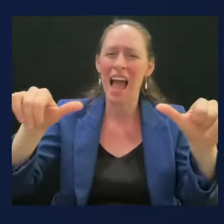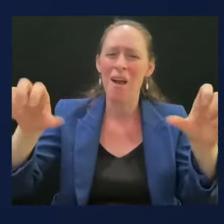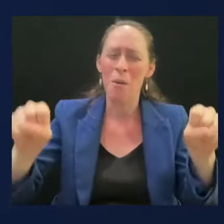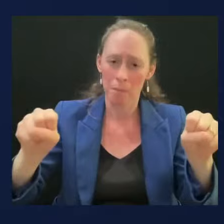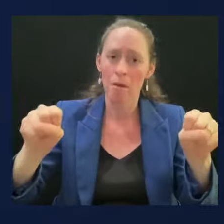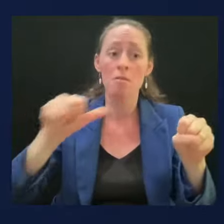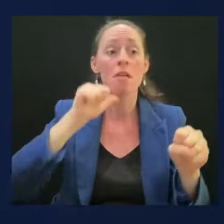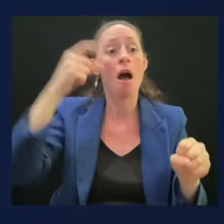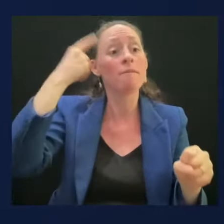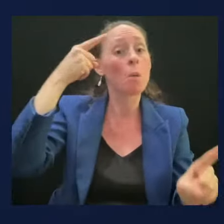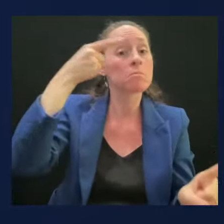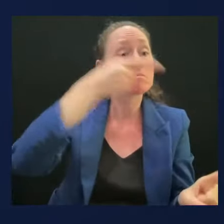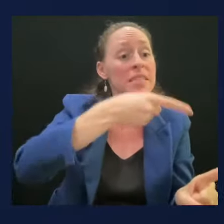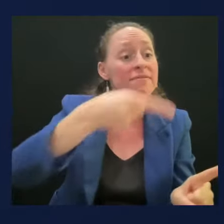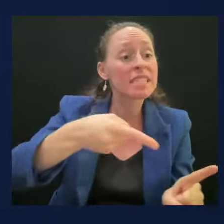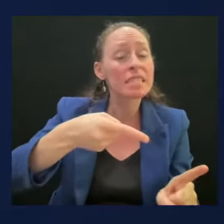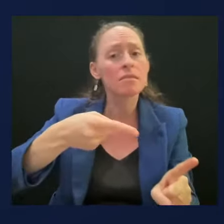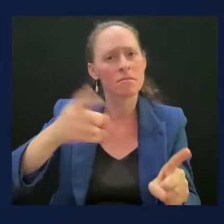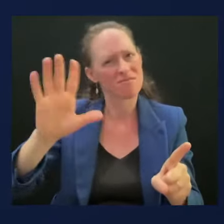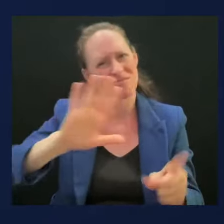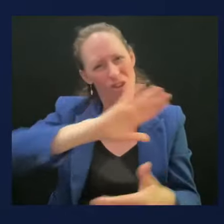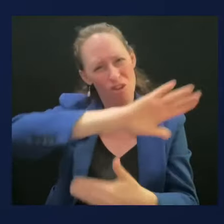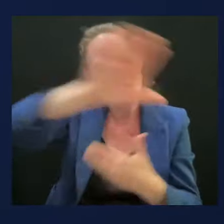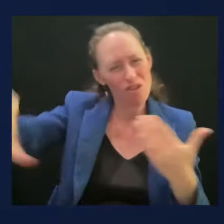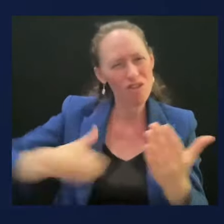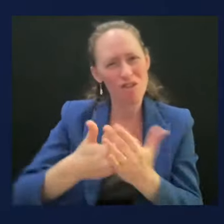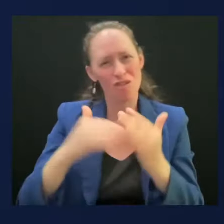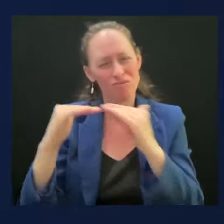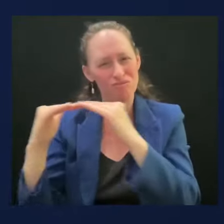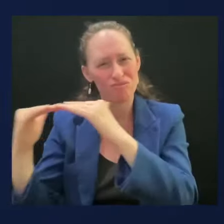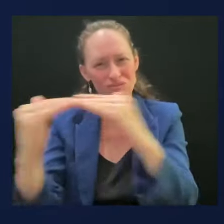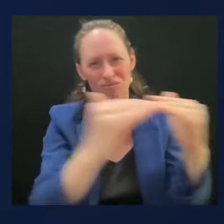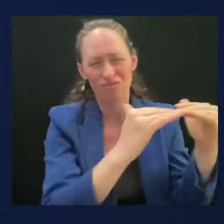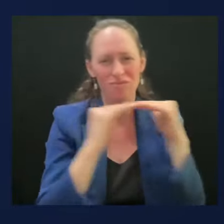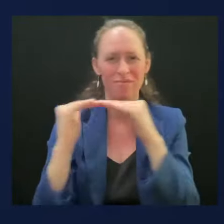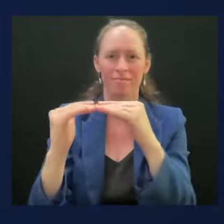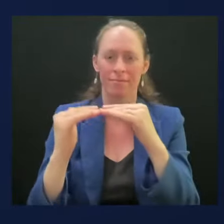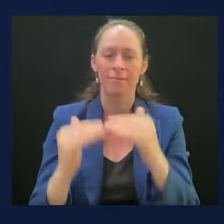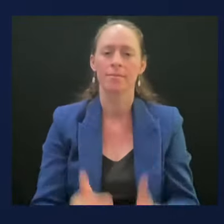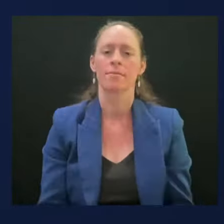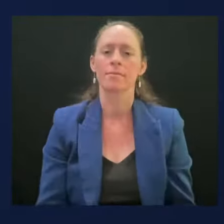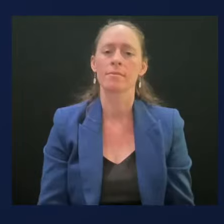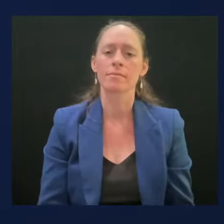This is more important than just our system of government. It's the very soul of America.